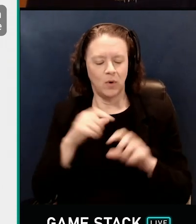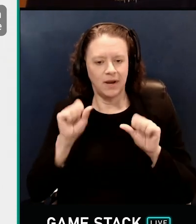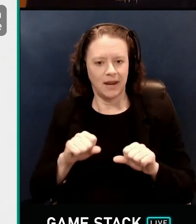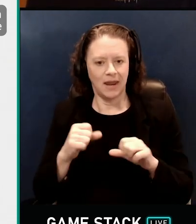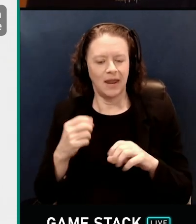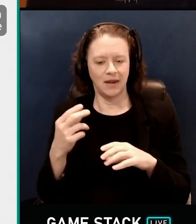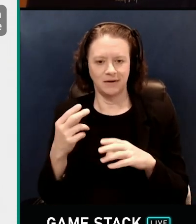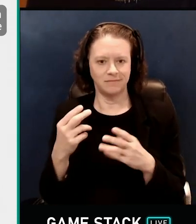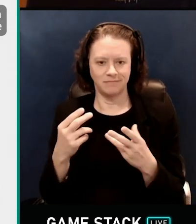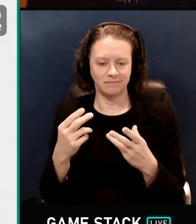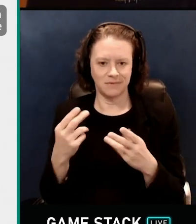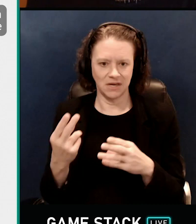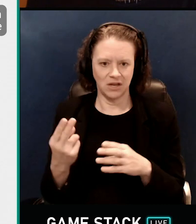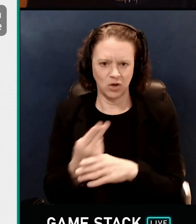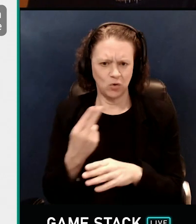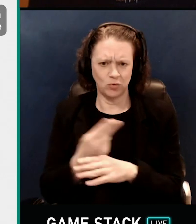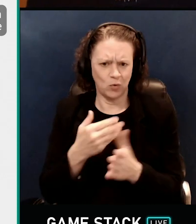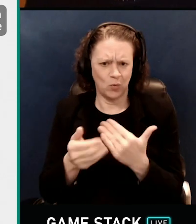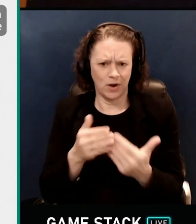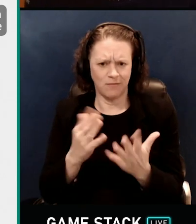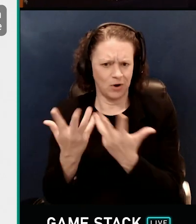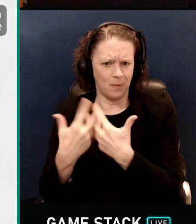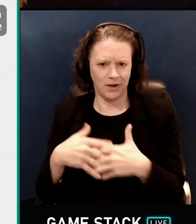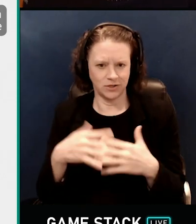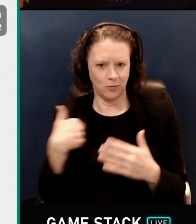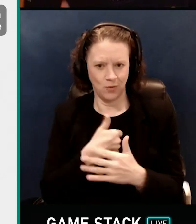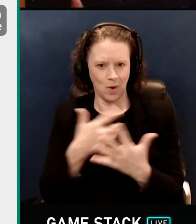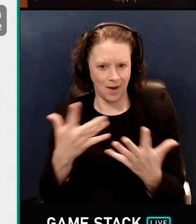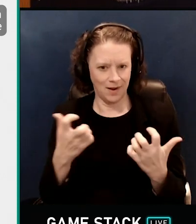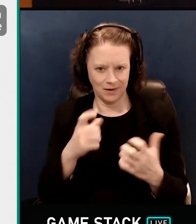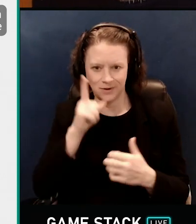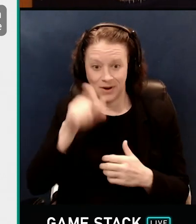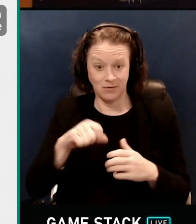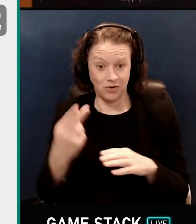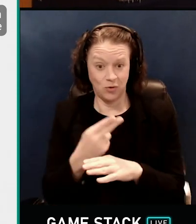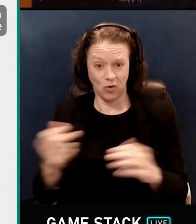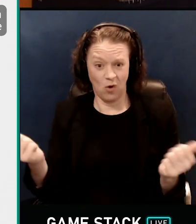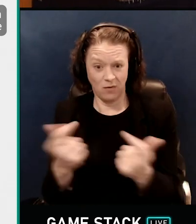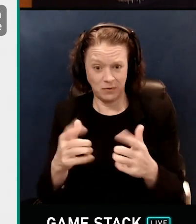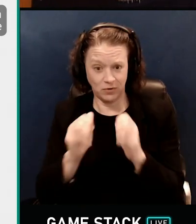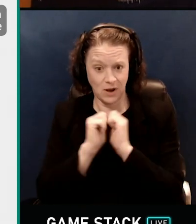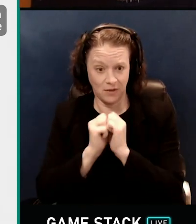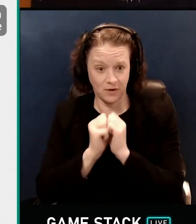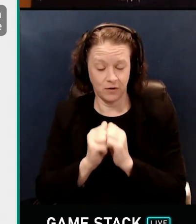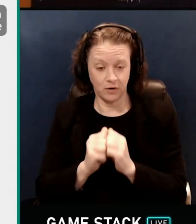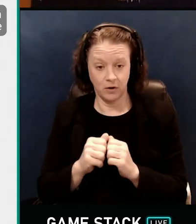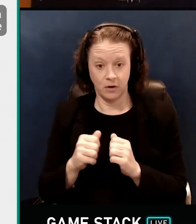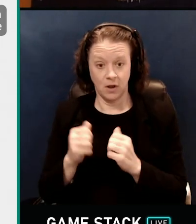No requirement that we use all of these components together. For example, one of the titles on the screen,